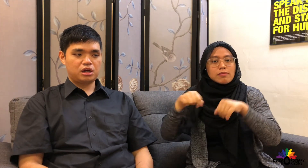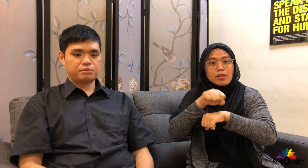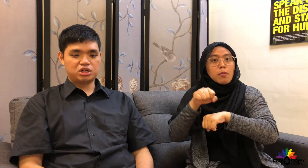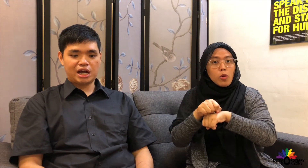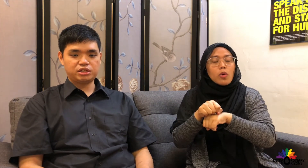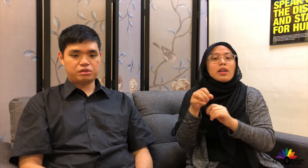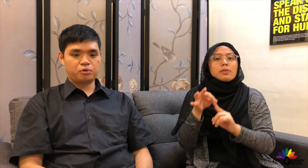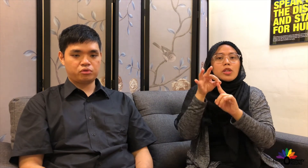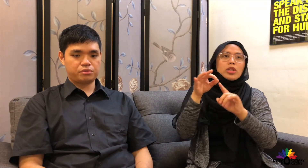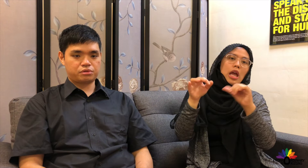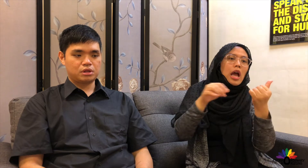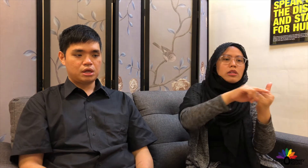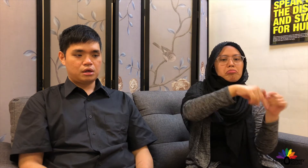especially other disabled groups,